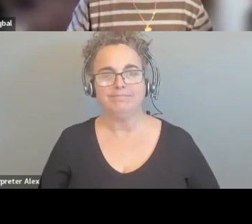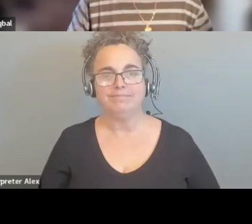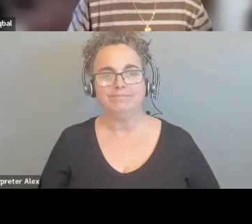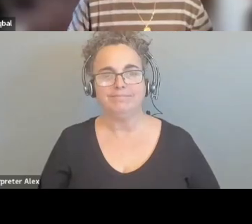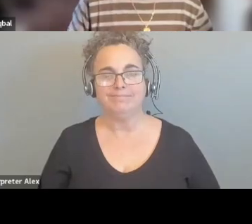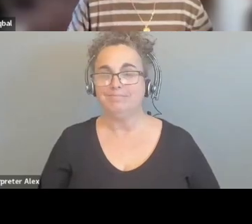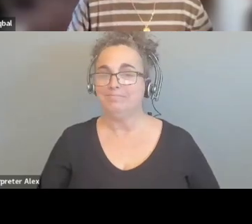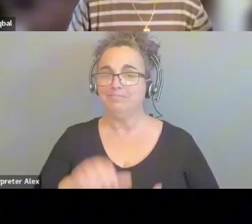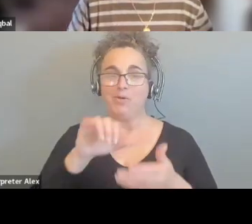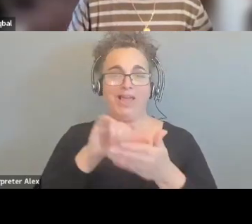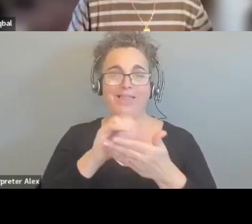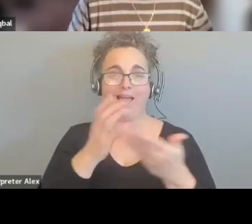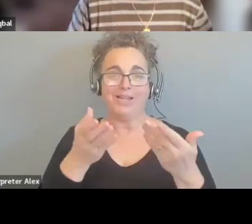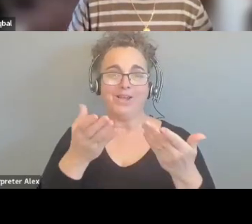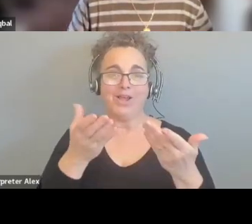Yeah, that concludes our presentation. Thank you.